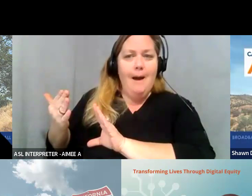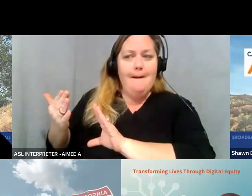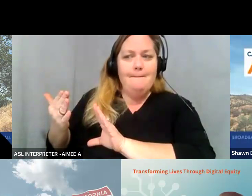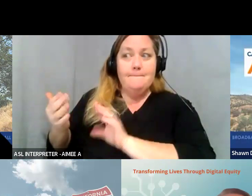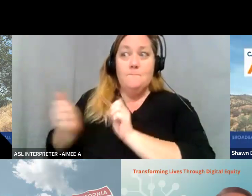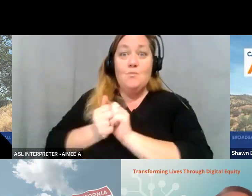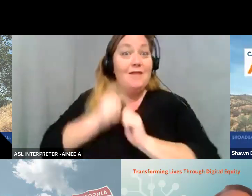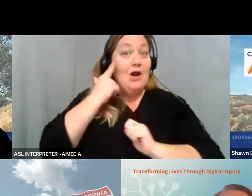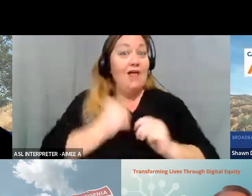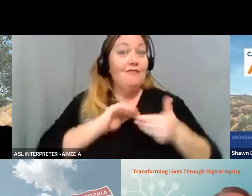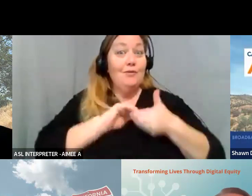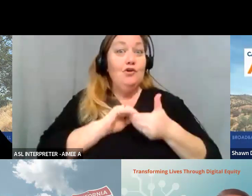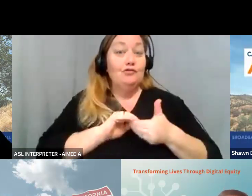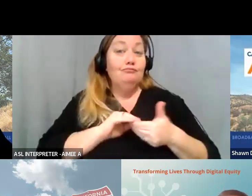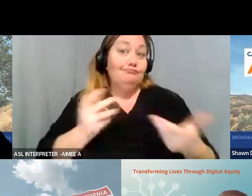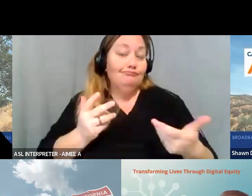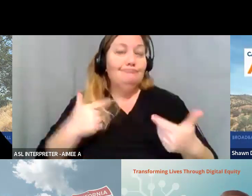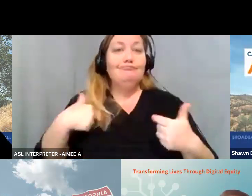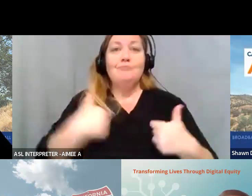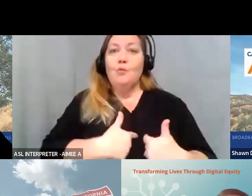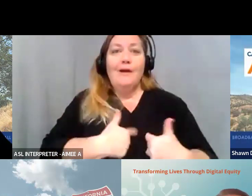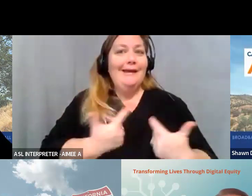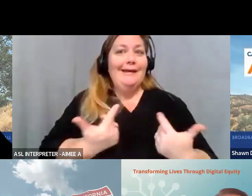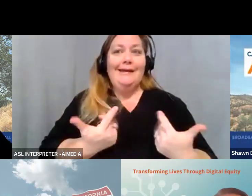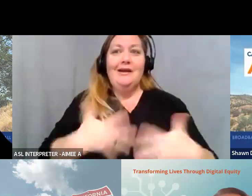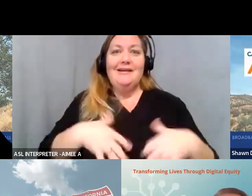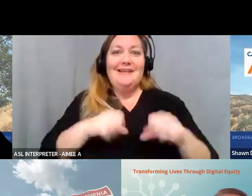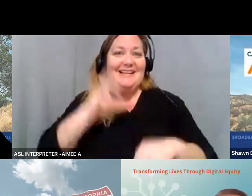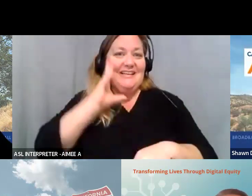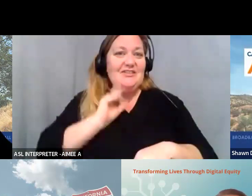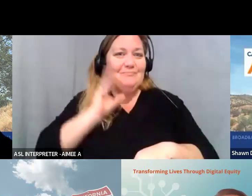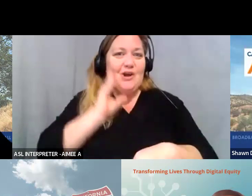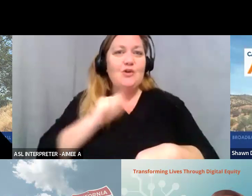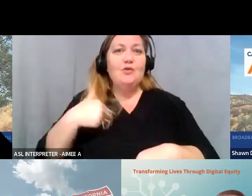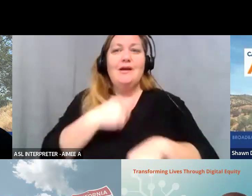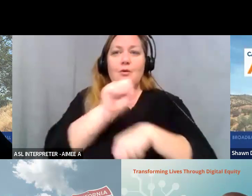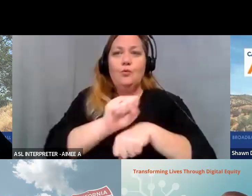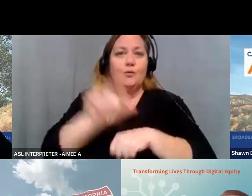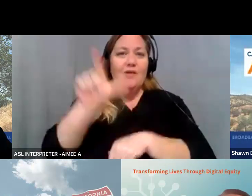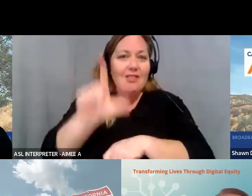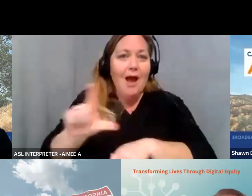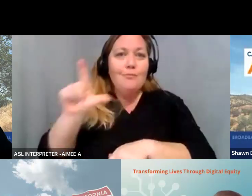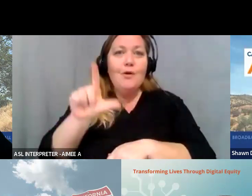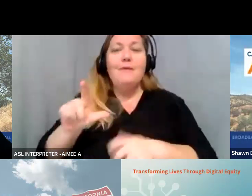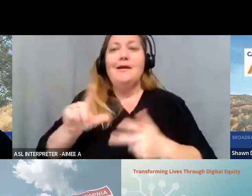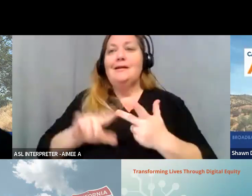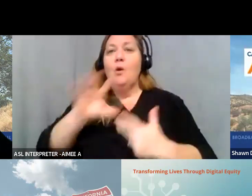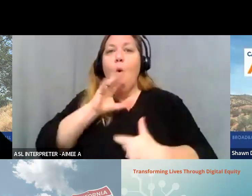partners. But we are kind of taking the experience we've had working with libraries and older adults